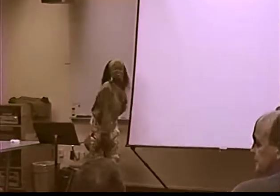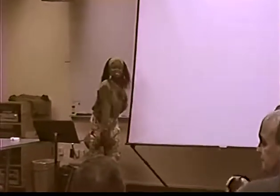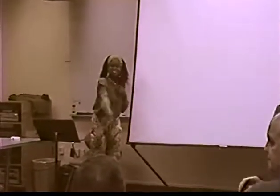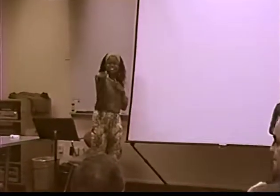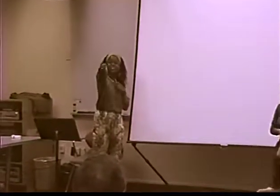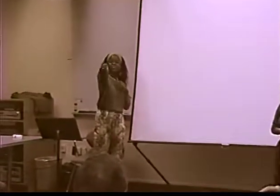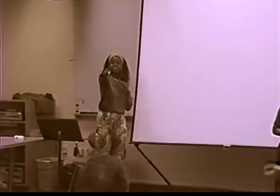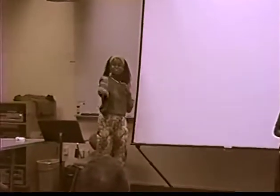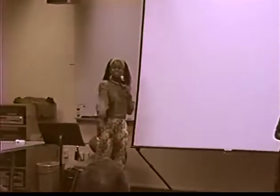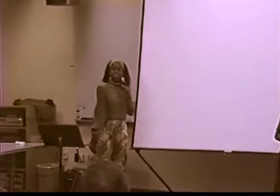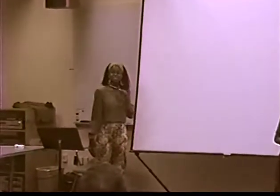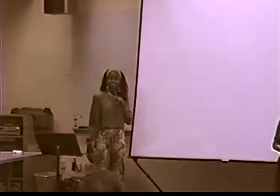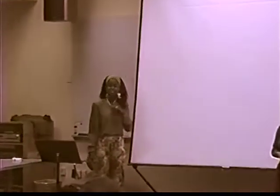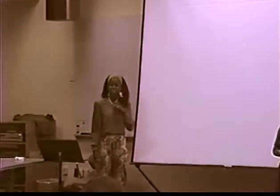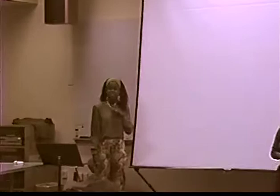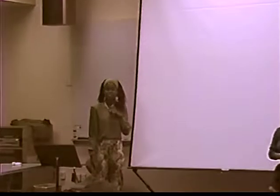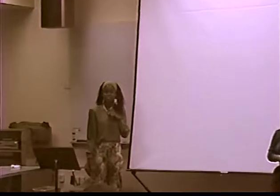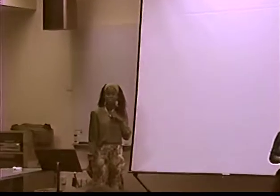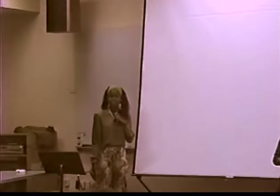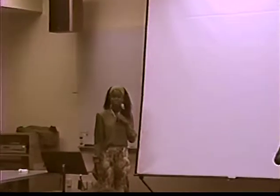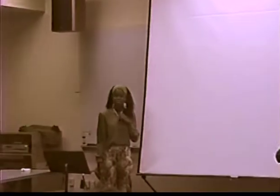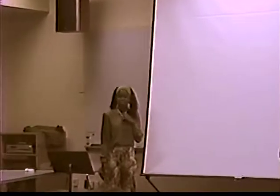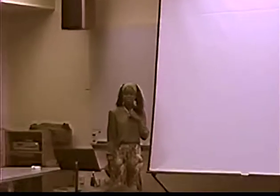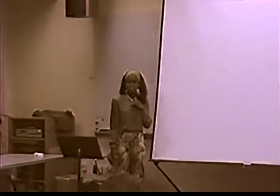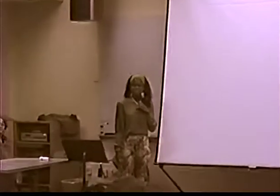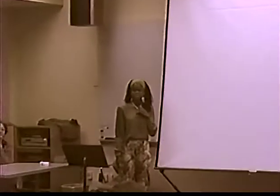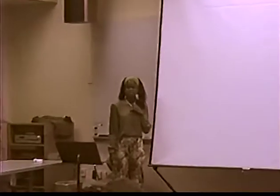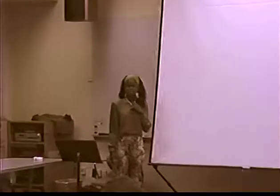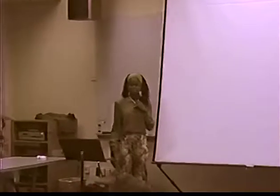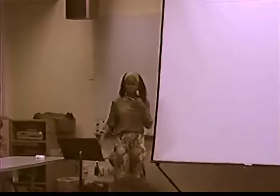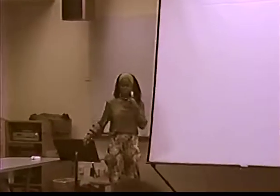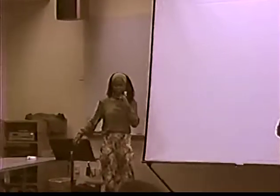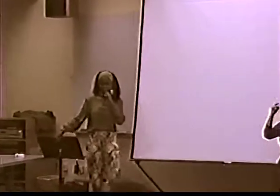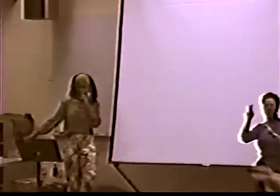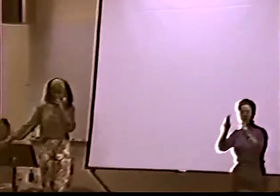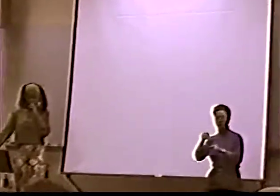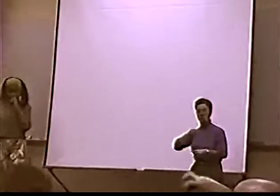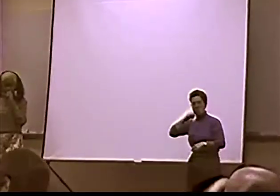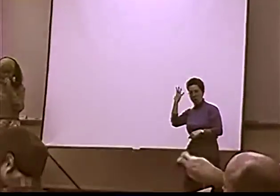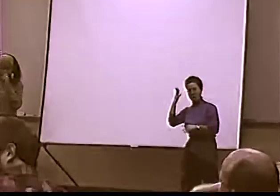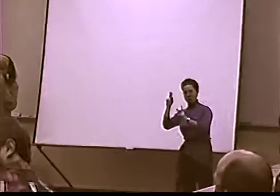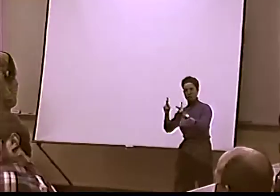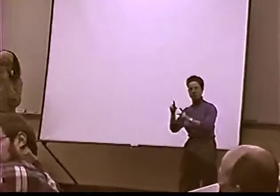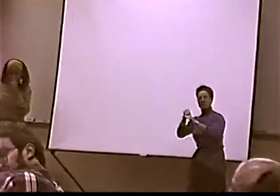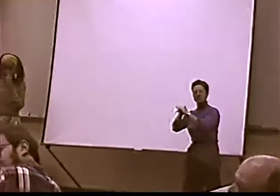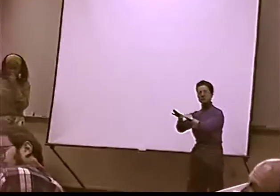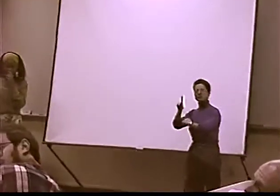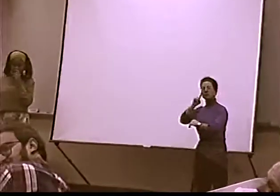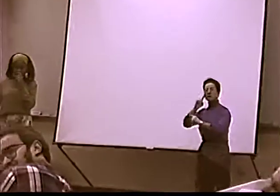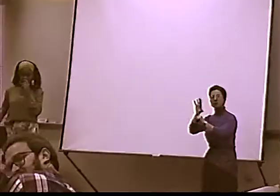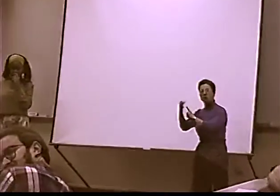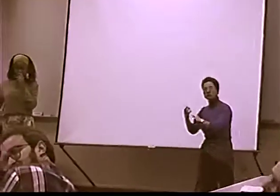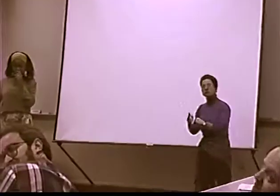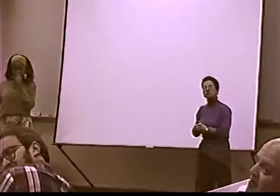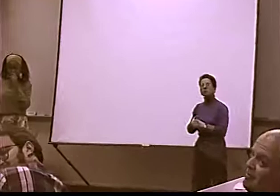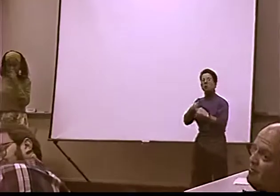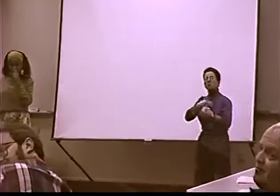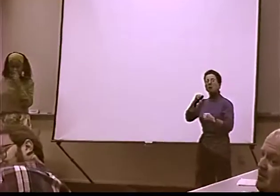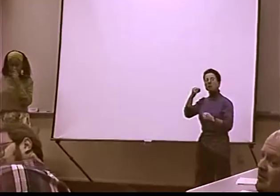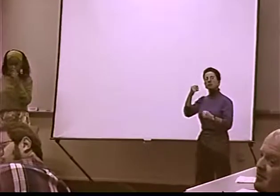DO YOU WANT-- NO, I WOULD BE GETTING AN INTERPRETER. THEY DO IT DIFFERENTLY .